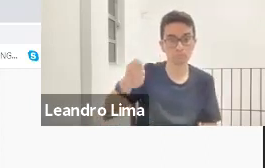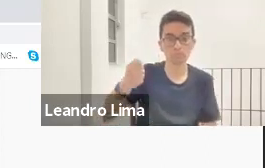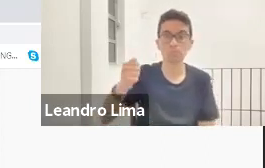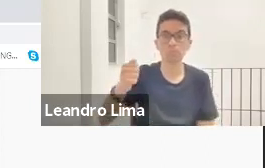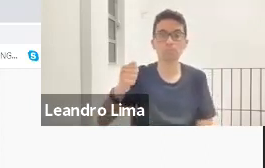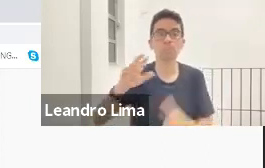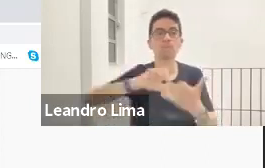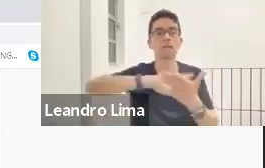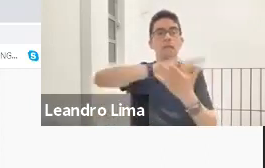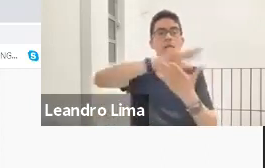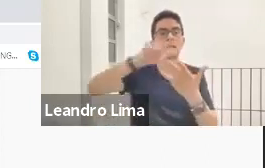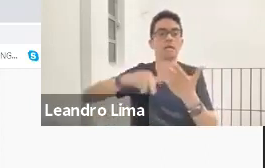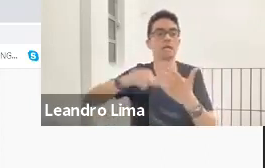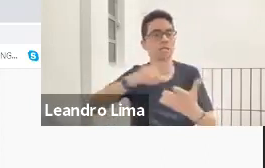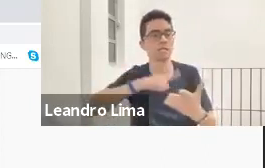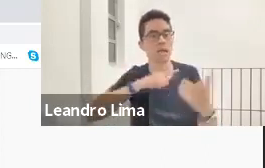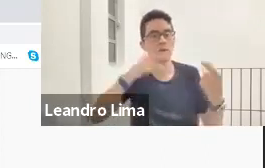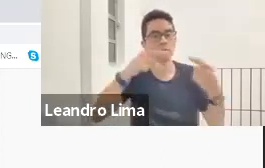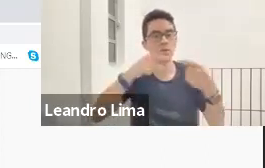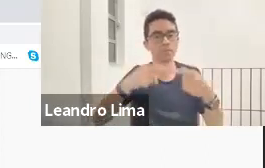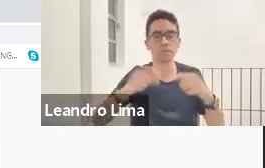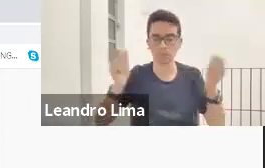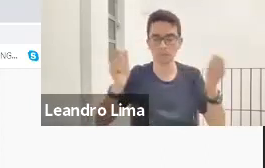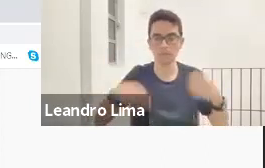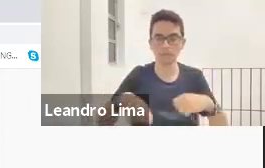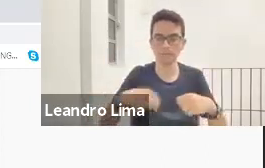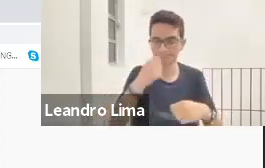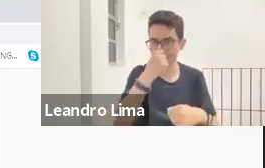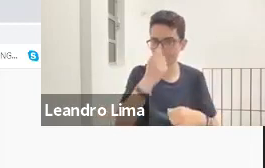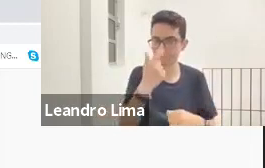of traits of being. ing a, it's more Asperger's